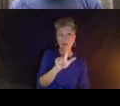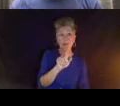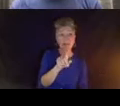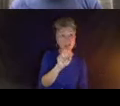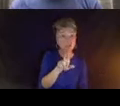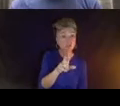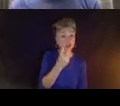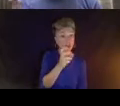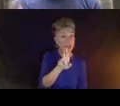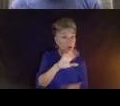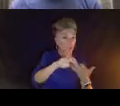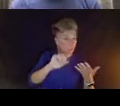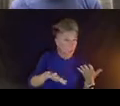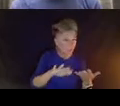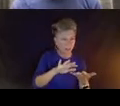So that was just a recent example.